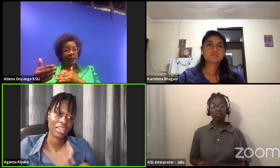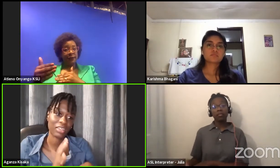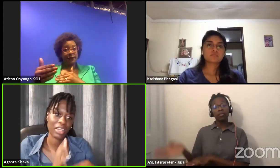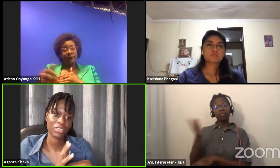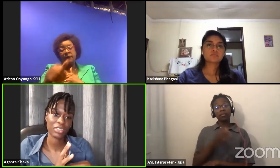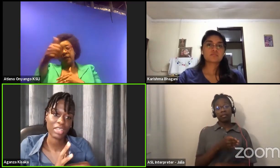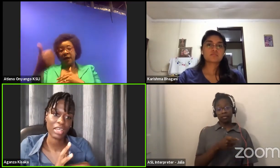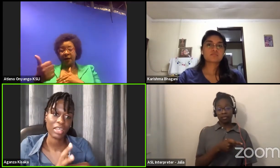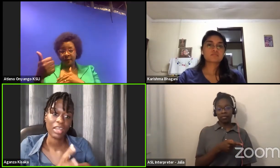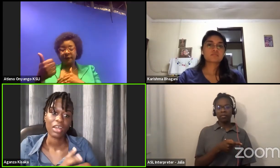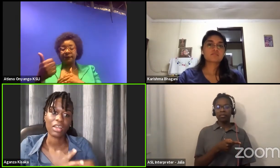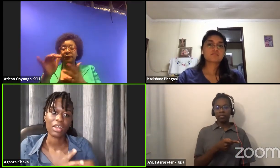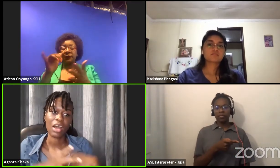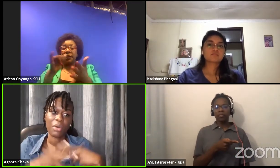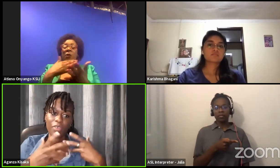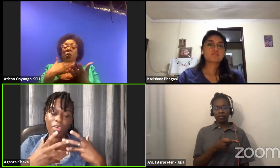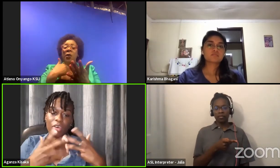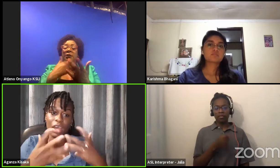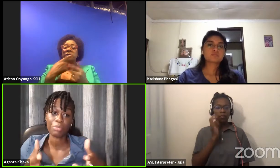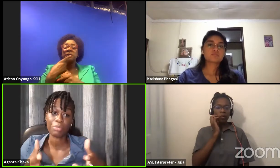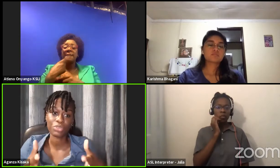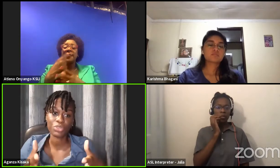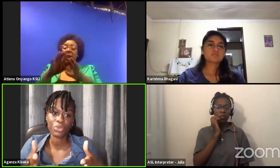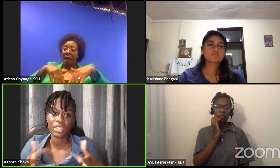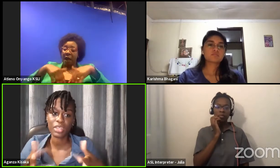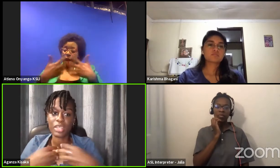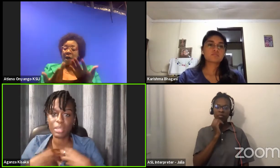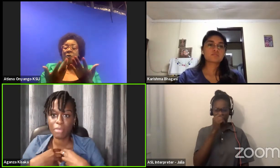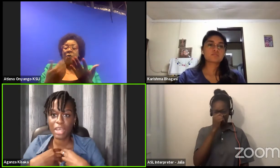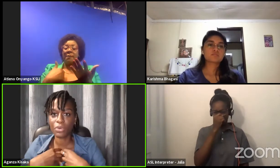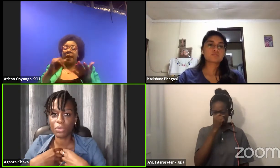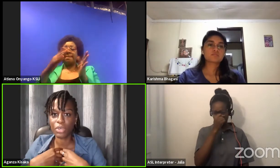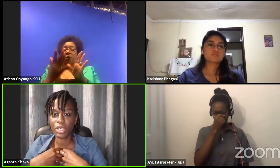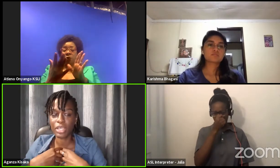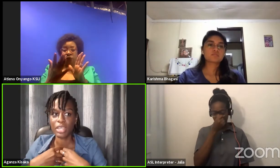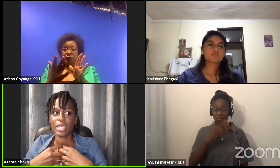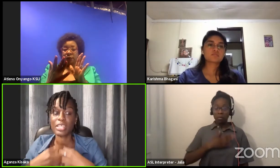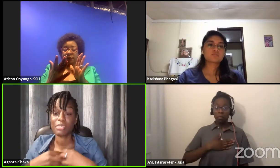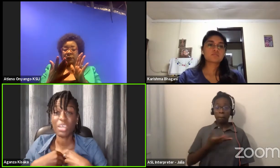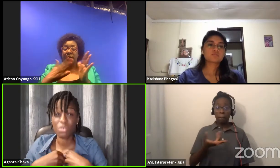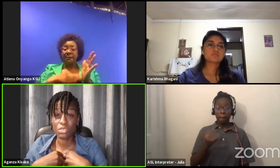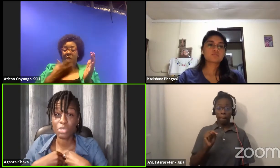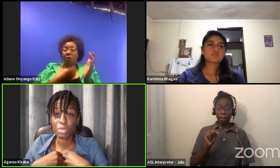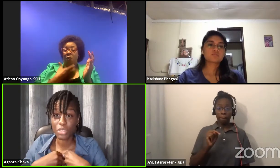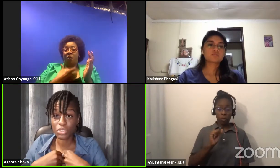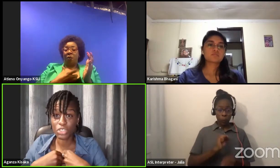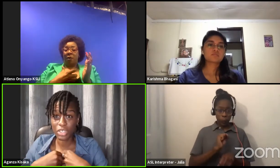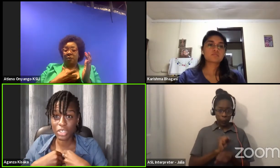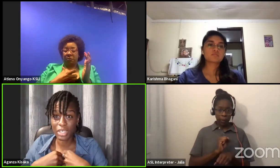that I'd like to say and how I approach theater in my own work is my own spiritual journey.